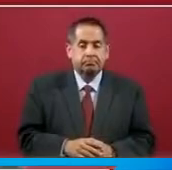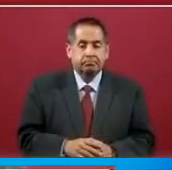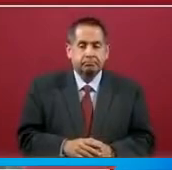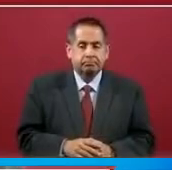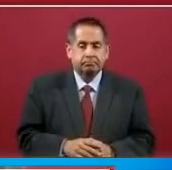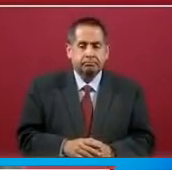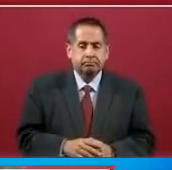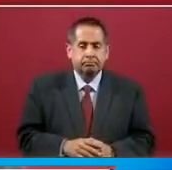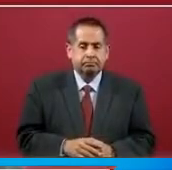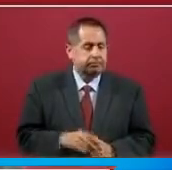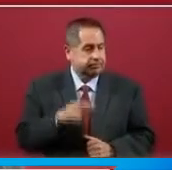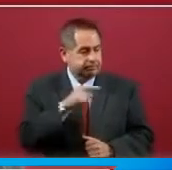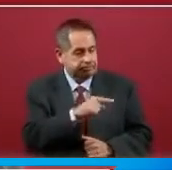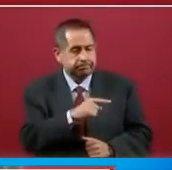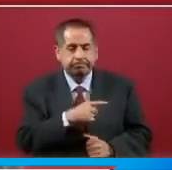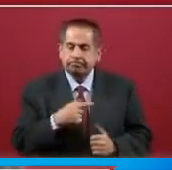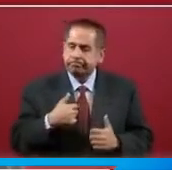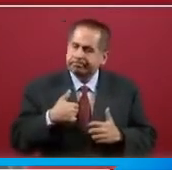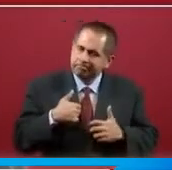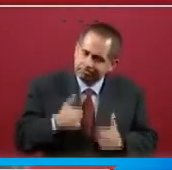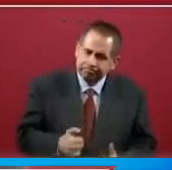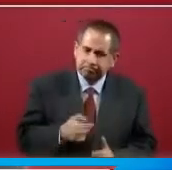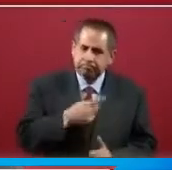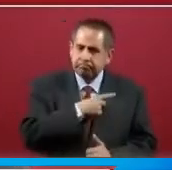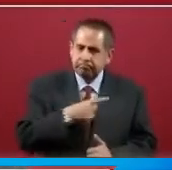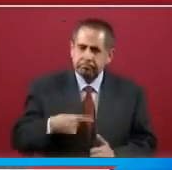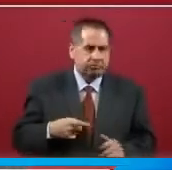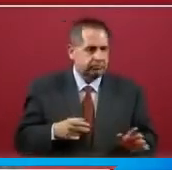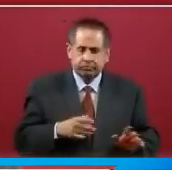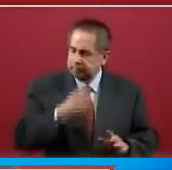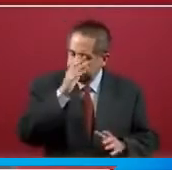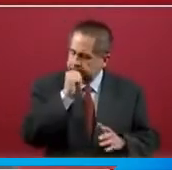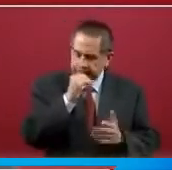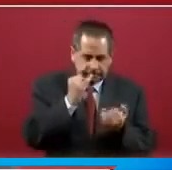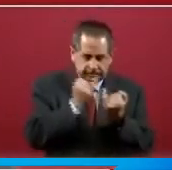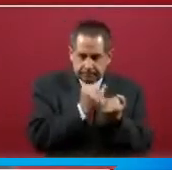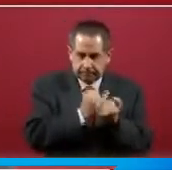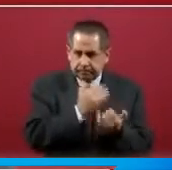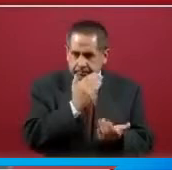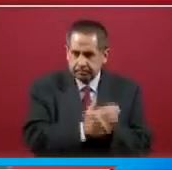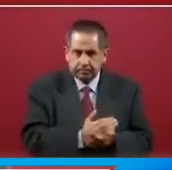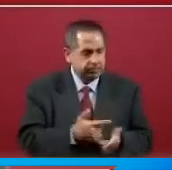4. Inability of the National Institute of Transparency, Access to Information and Protection of Personal Data